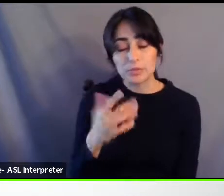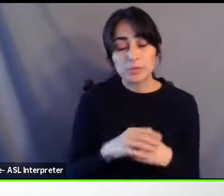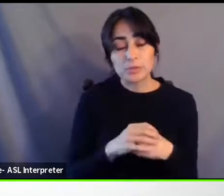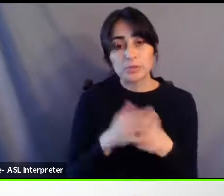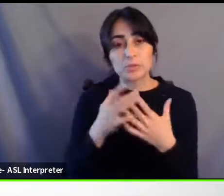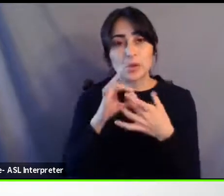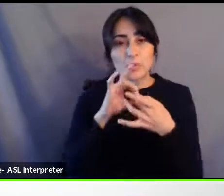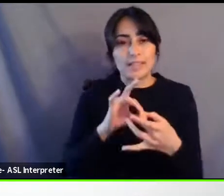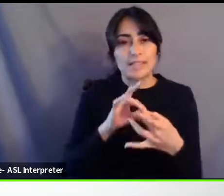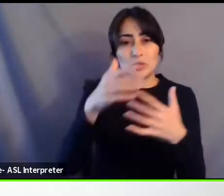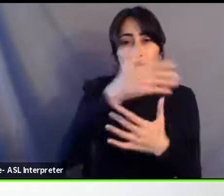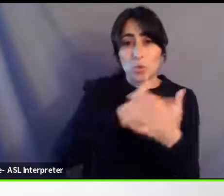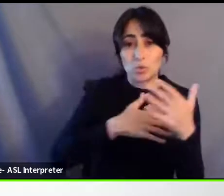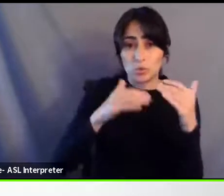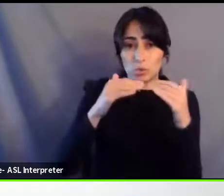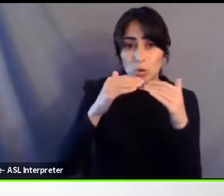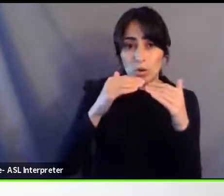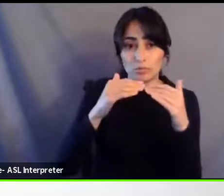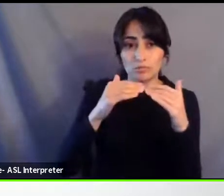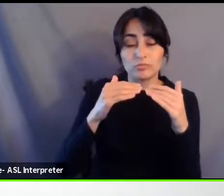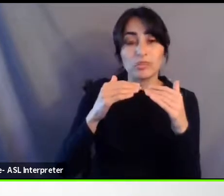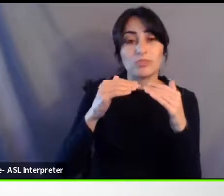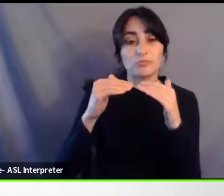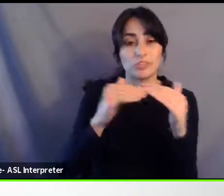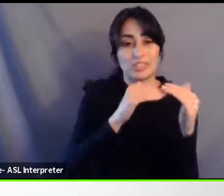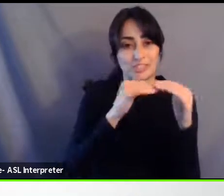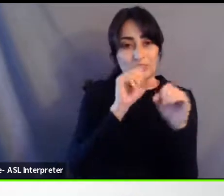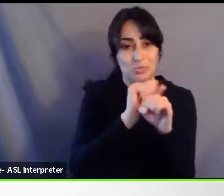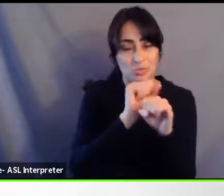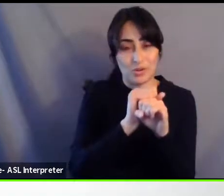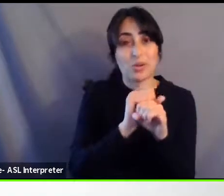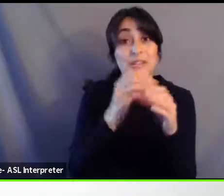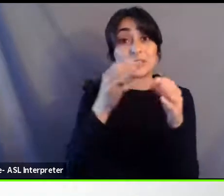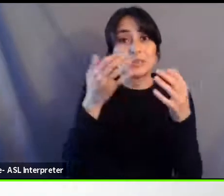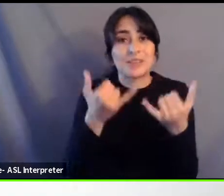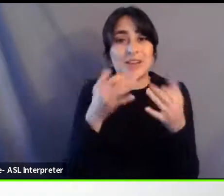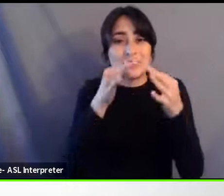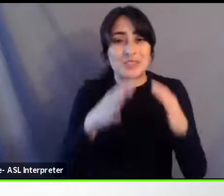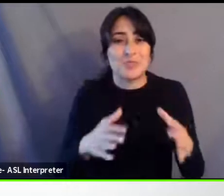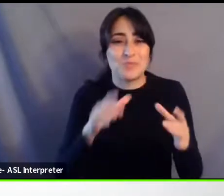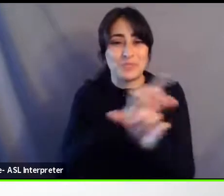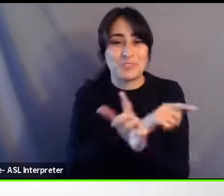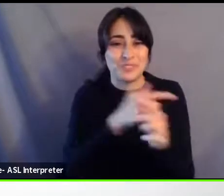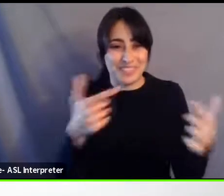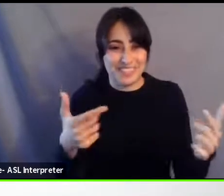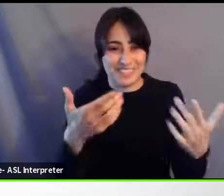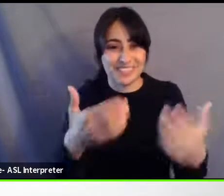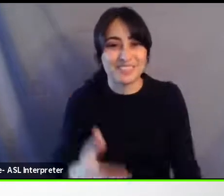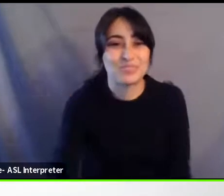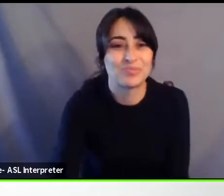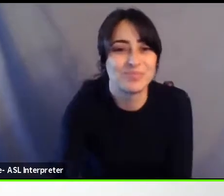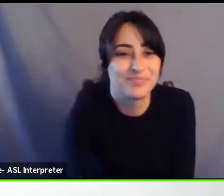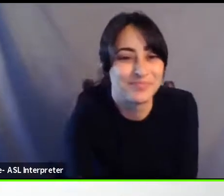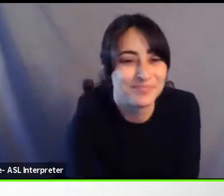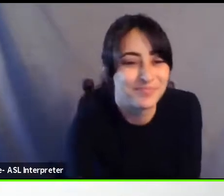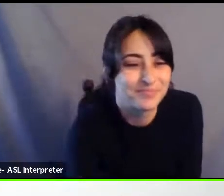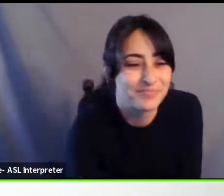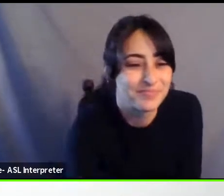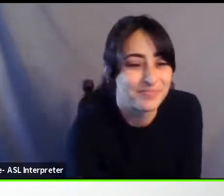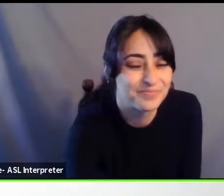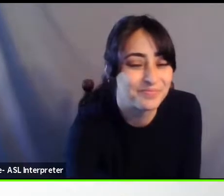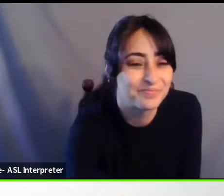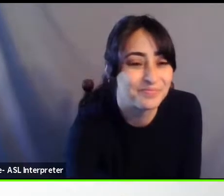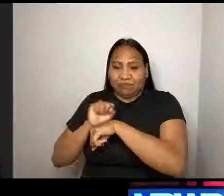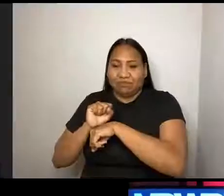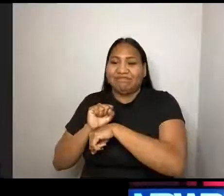justice work, do you have some specific suggestions for how people can better center